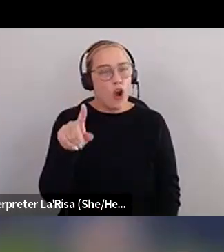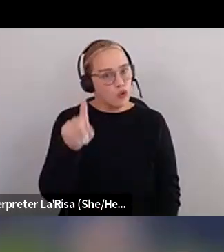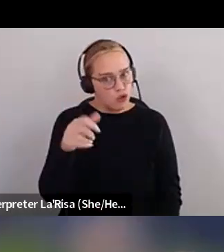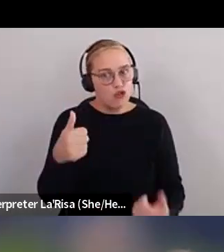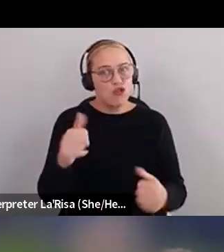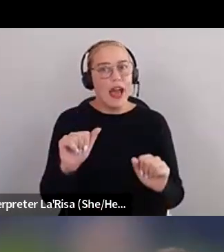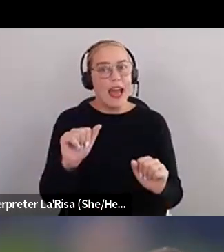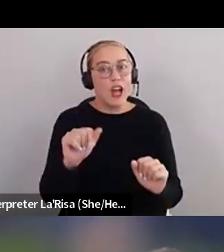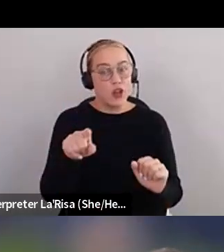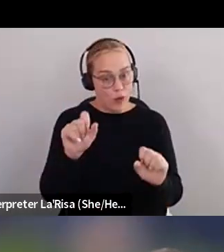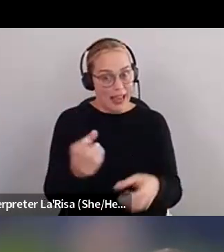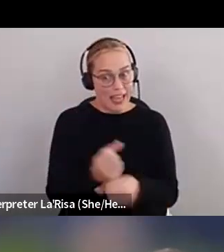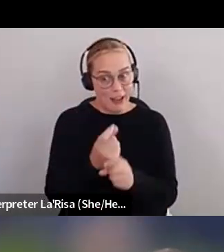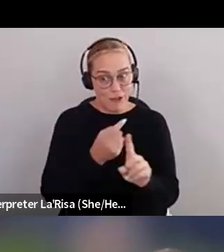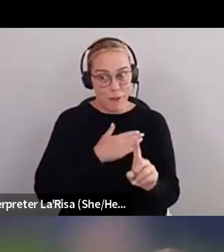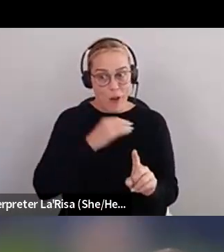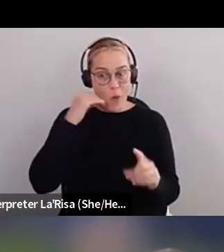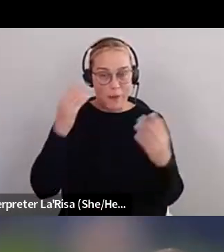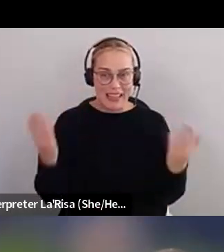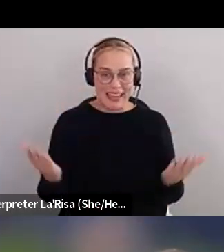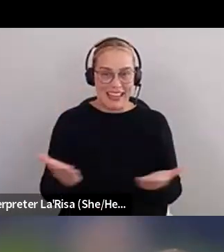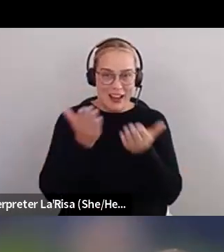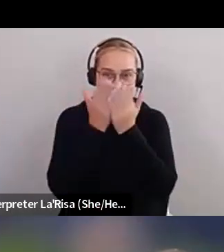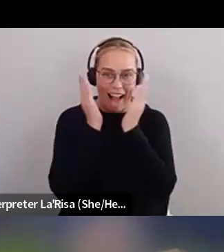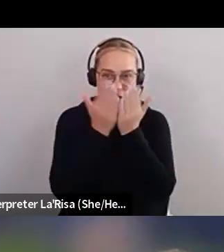provide that to you. If you have not had a chunky hour or a sky bar, I